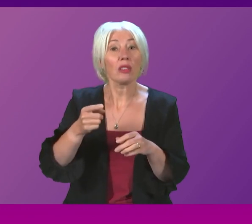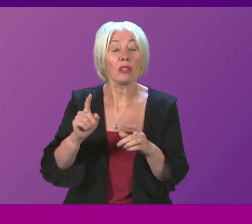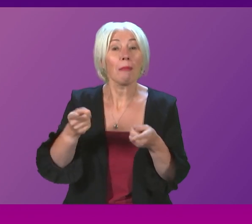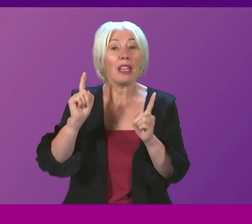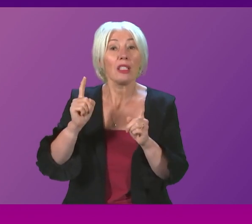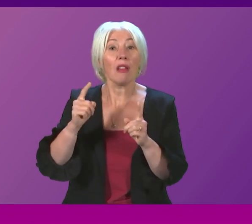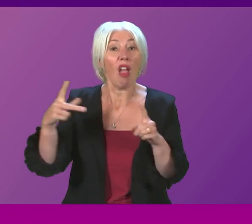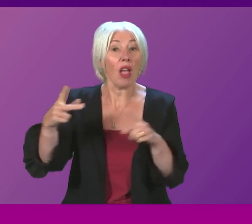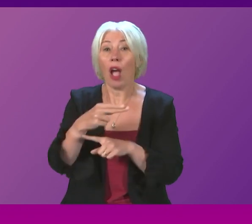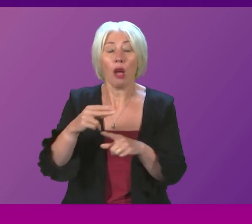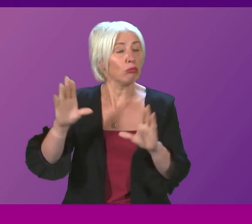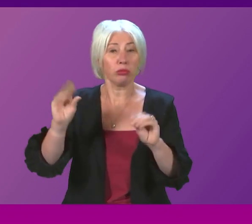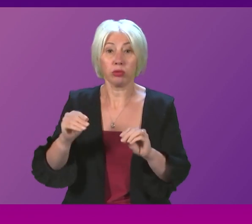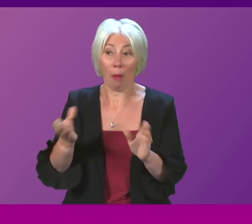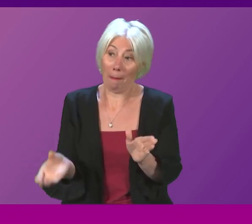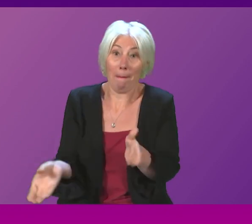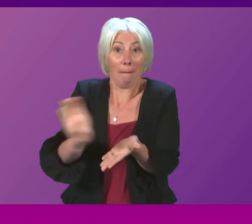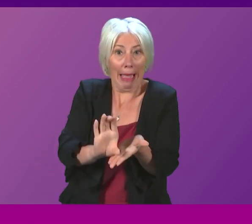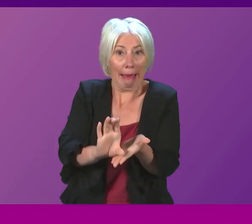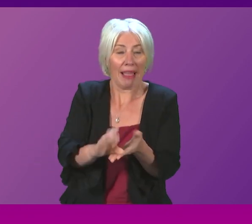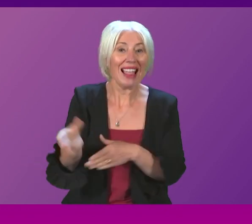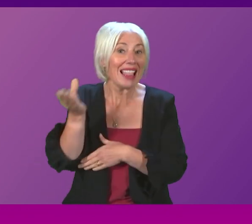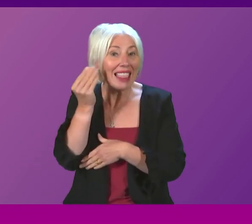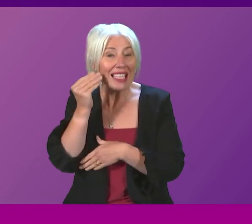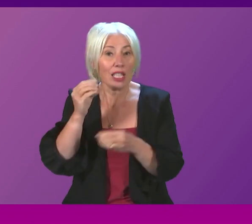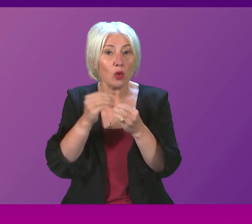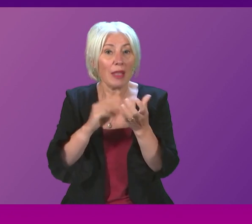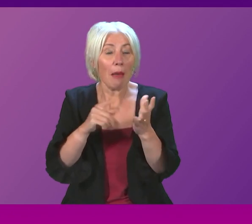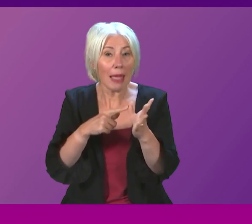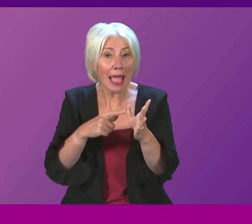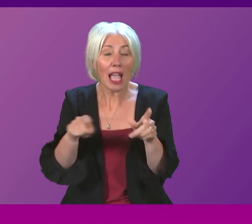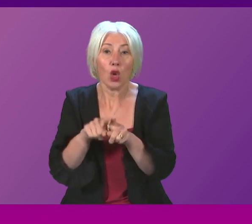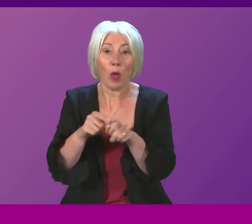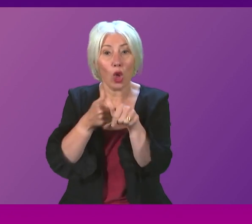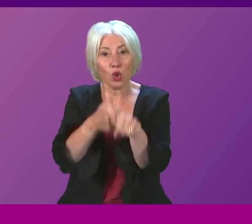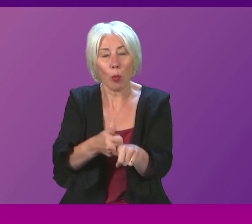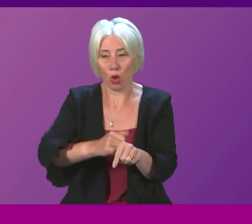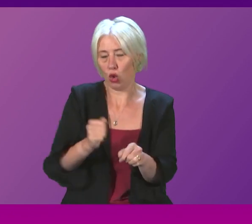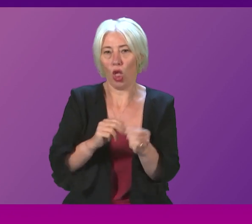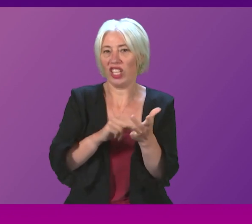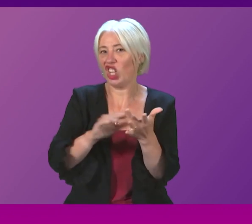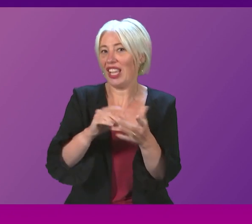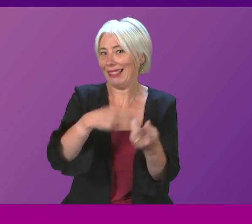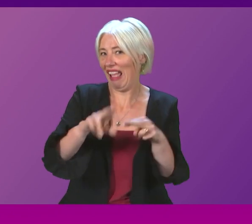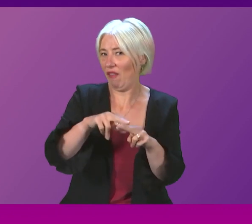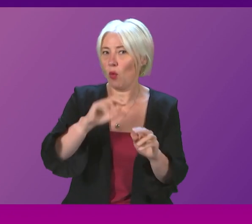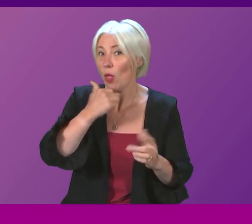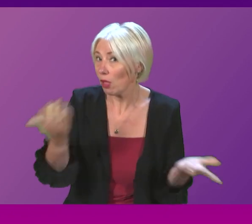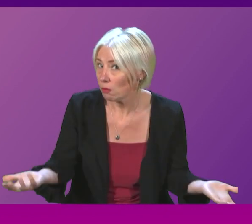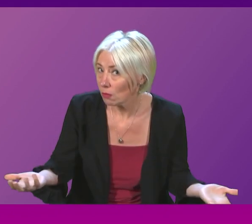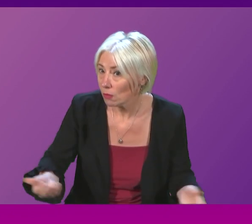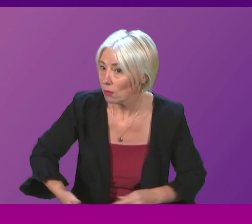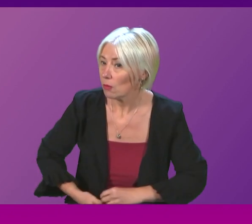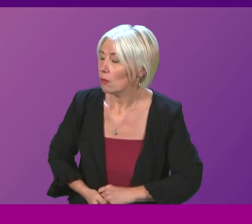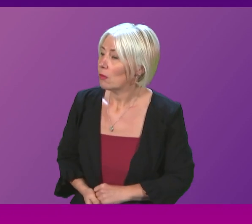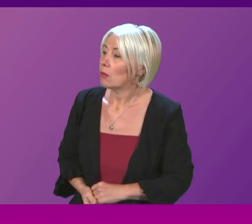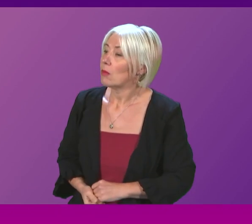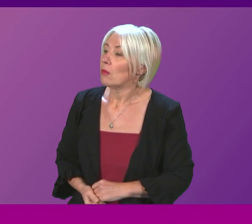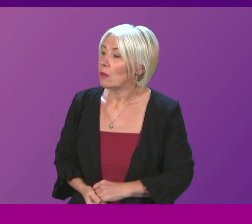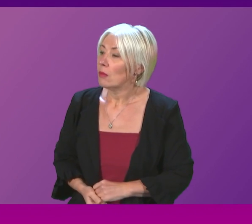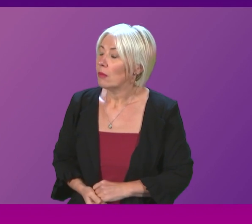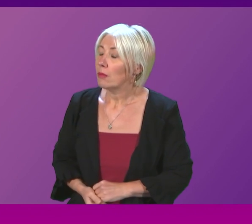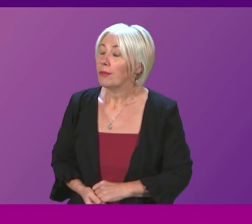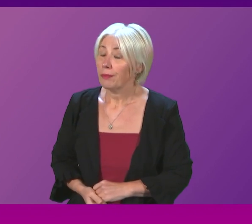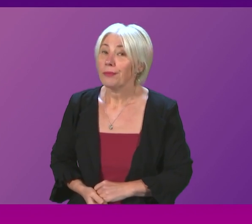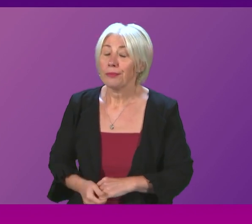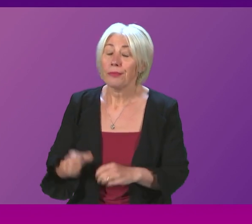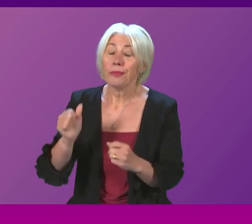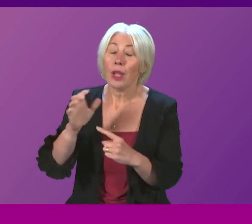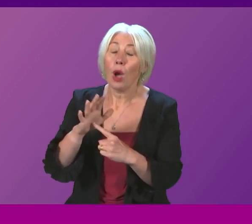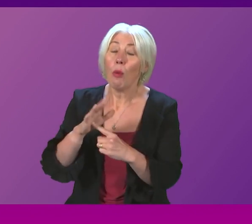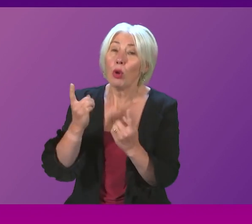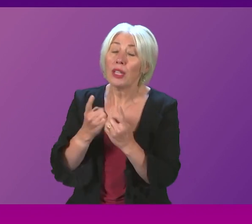I will address the budgetary issue first.